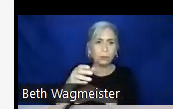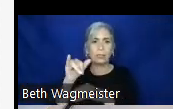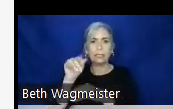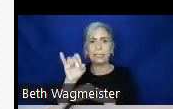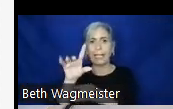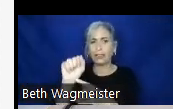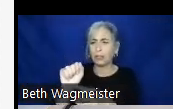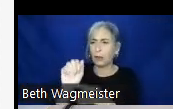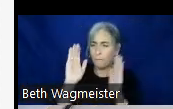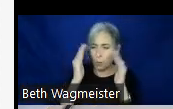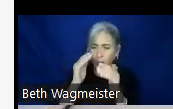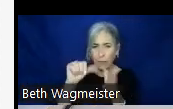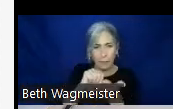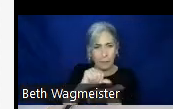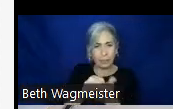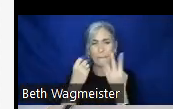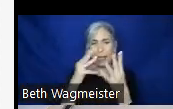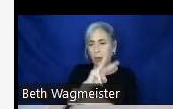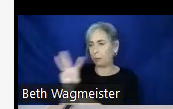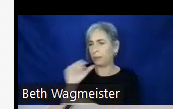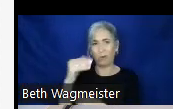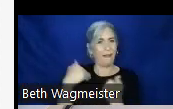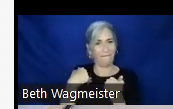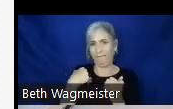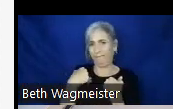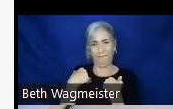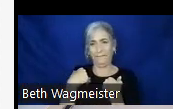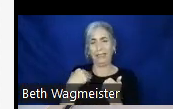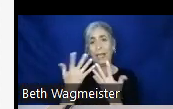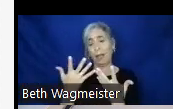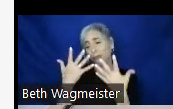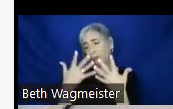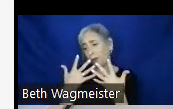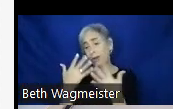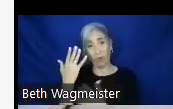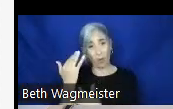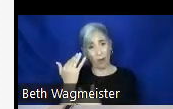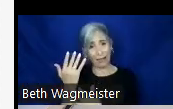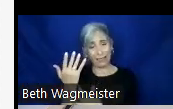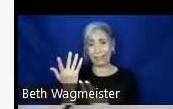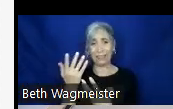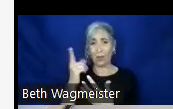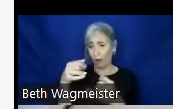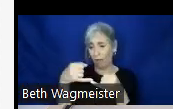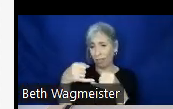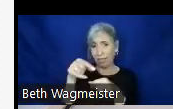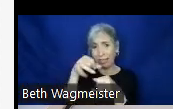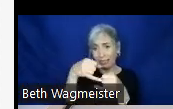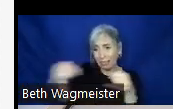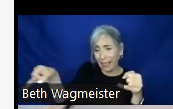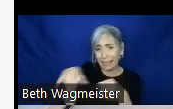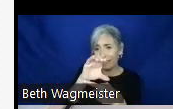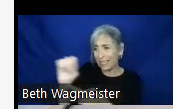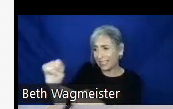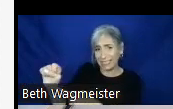the page. This made me sad because it is one line of CSS. It is code on the focus